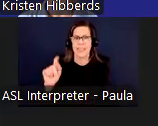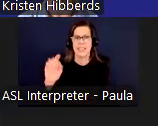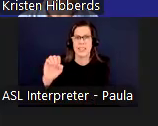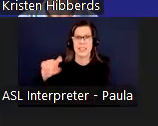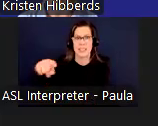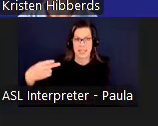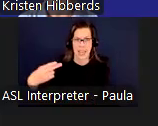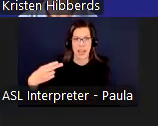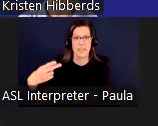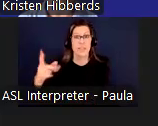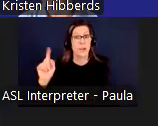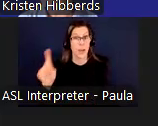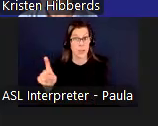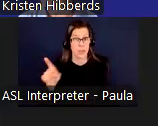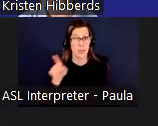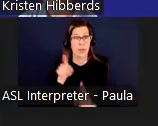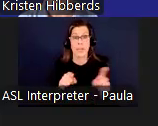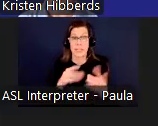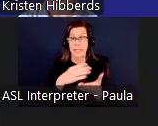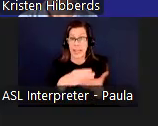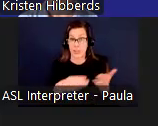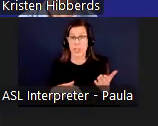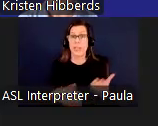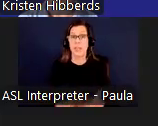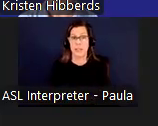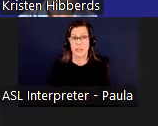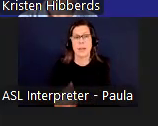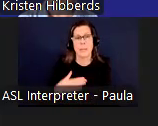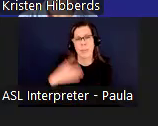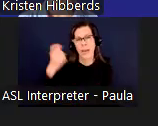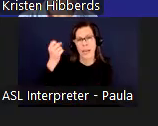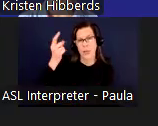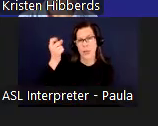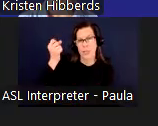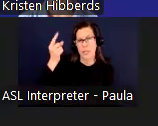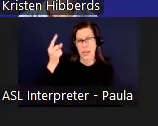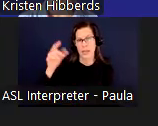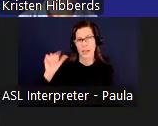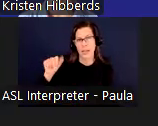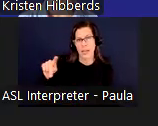So I have a question about this section because just my understanding is APS doesn't release reports.